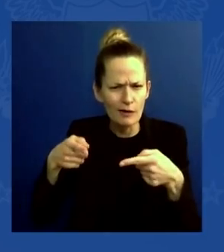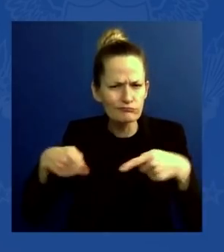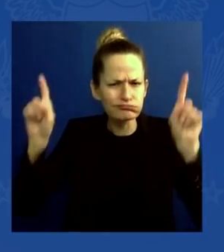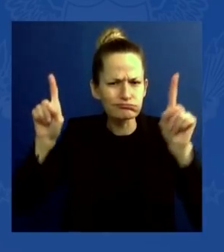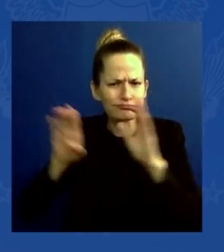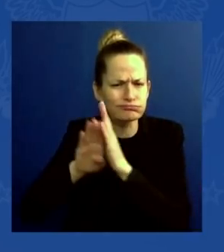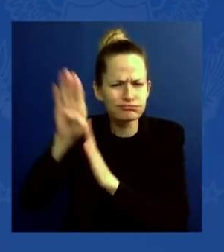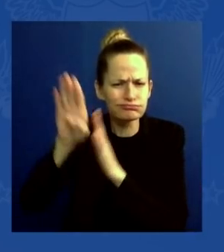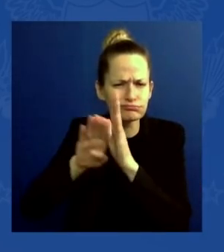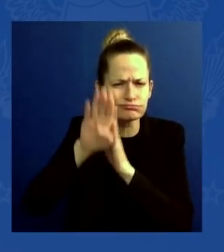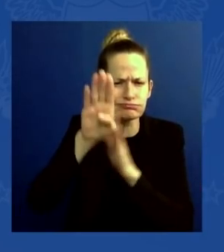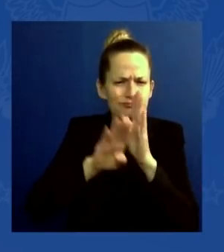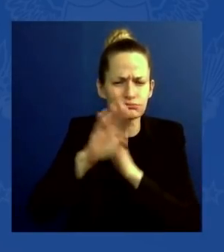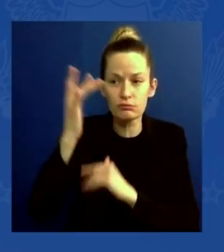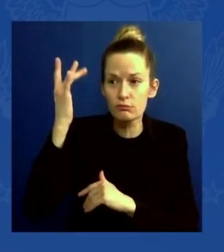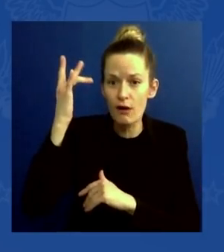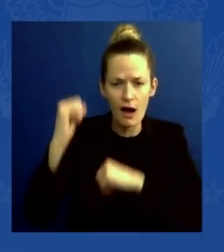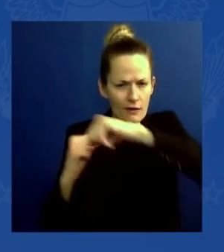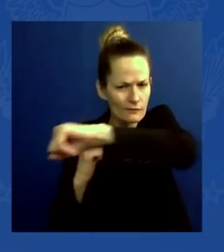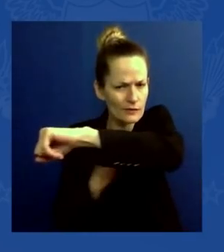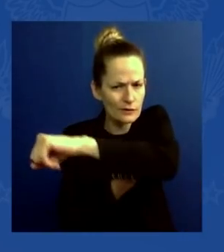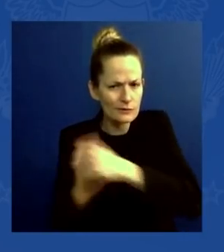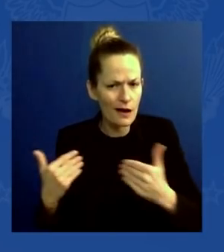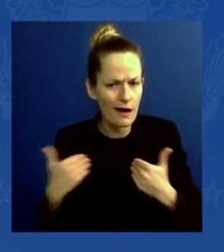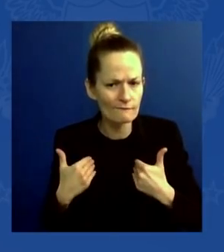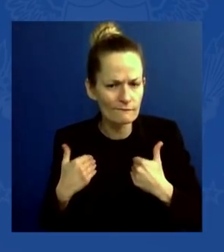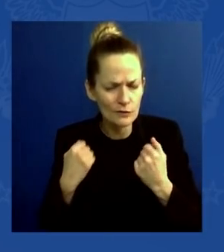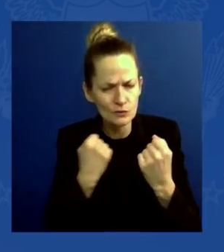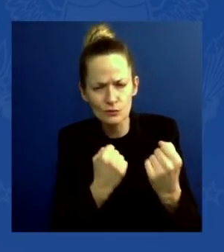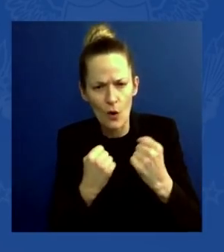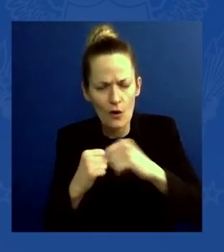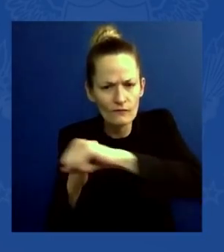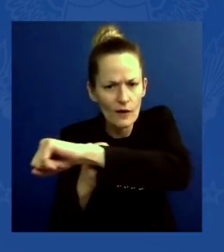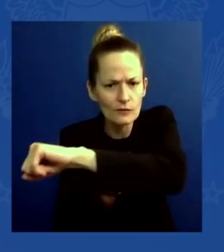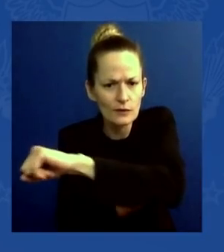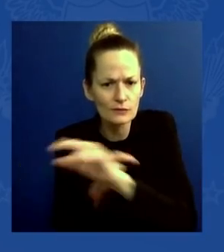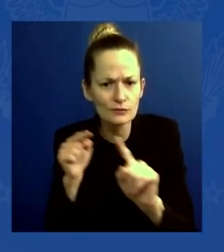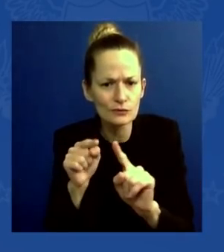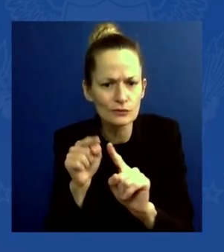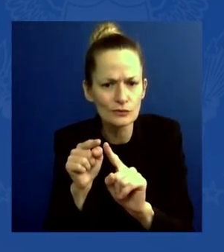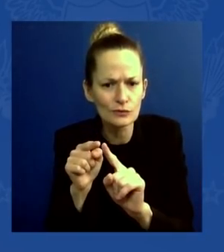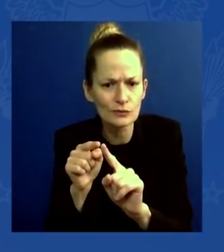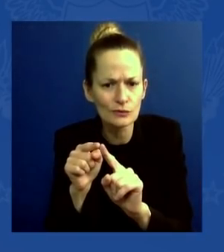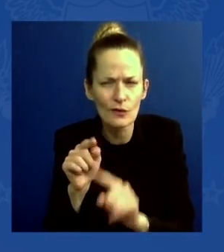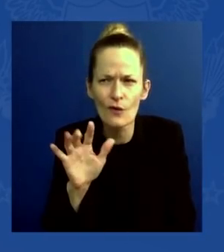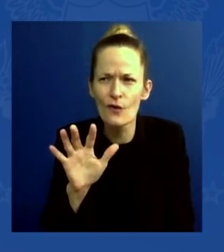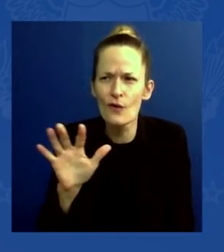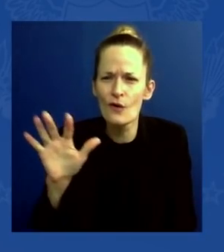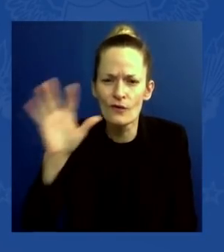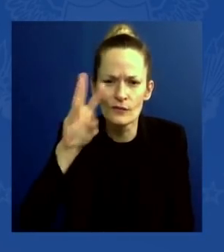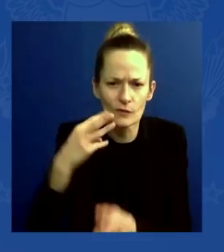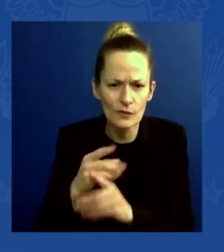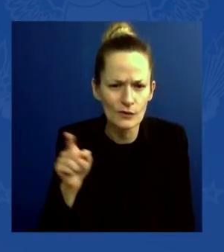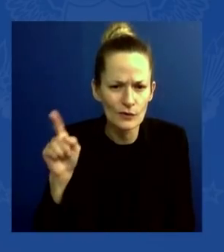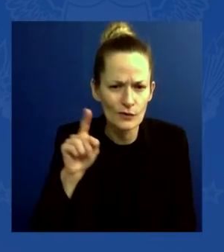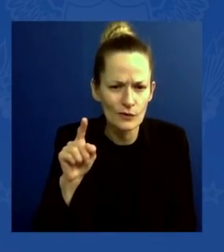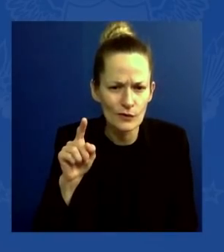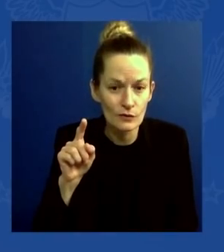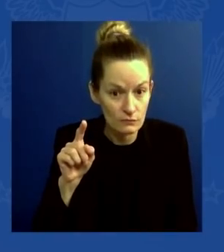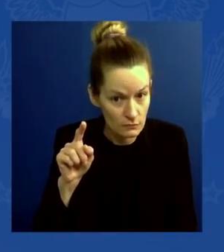It's simply unacceptable that we rank 35. We're now turning it around in a big way. Any single element of this plan